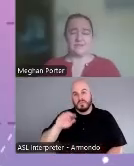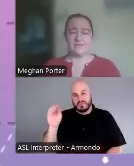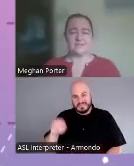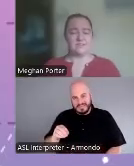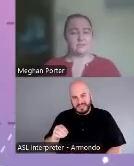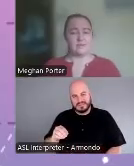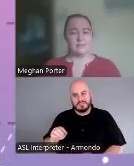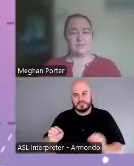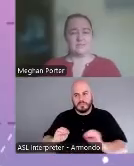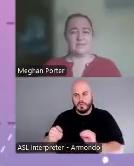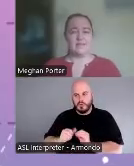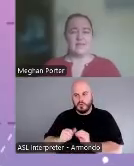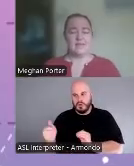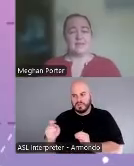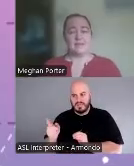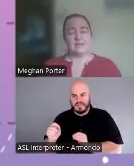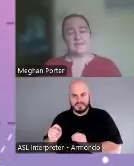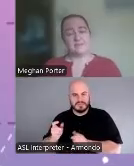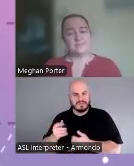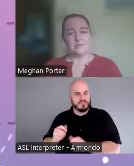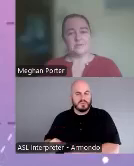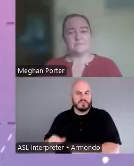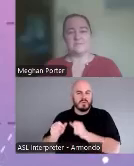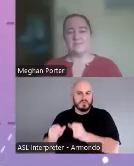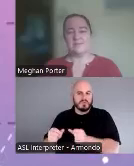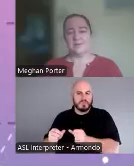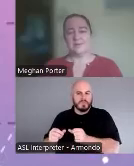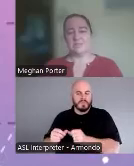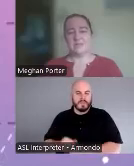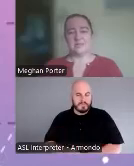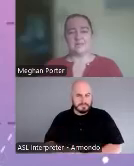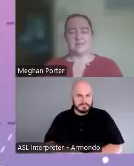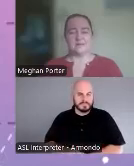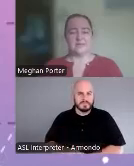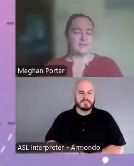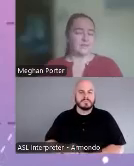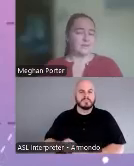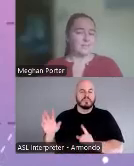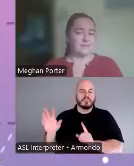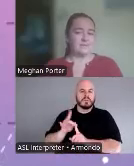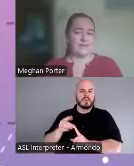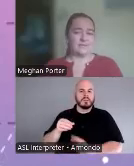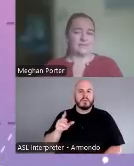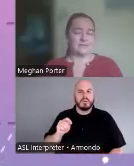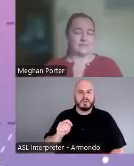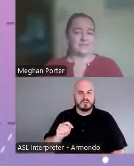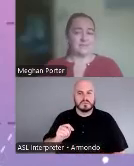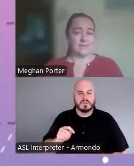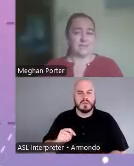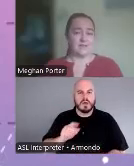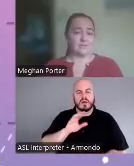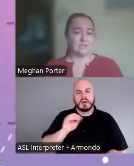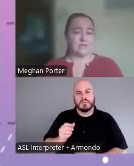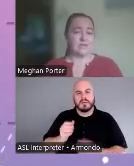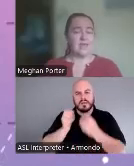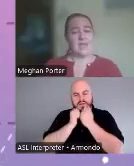they're still being posted-- even in posts specifically mentioning that the company values accessibility and inclusion.